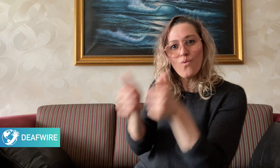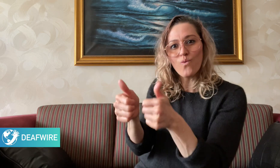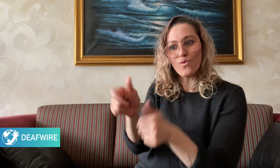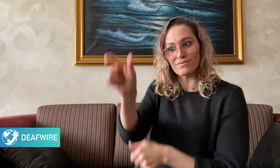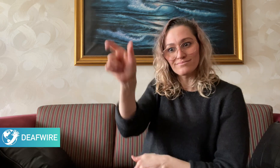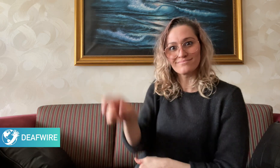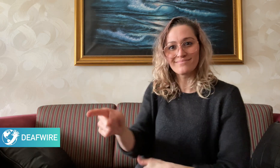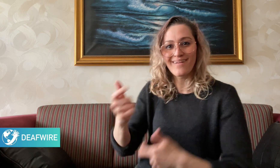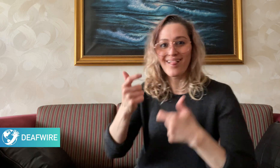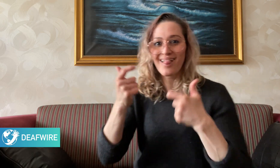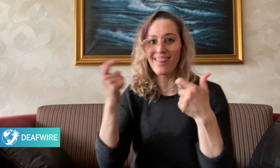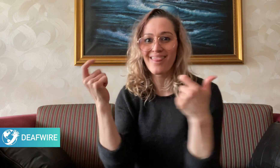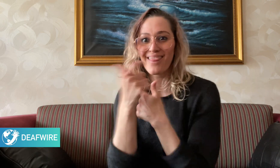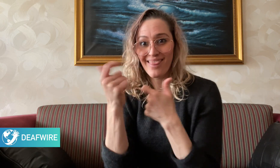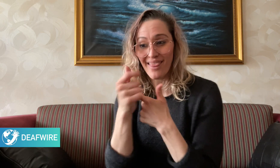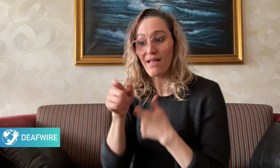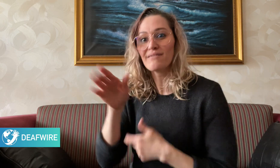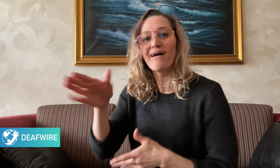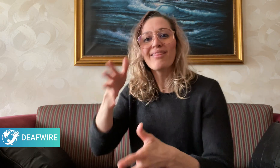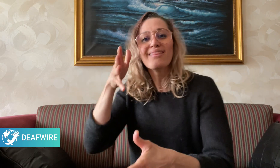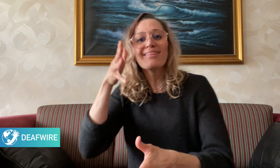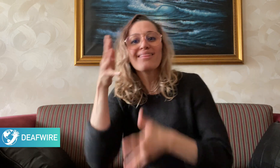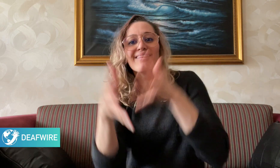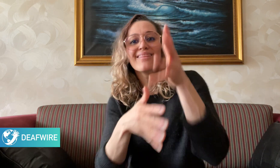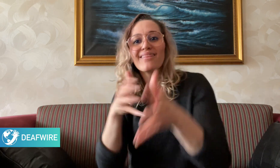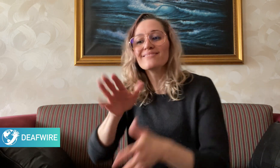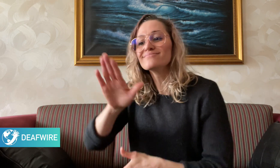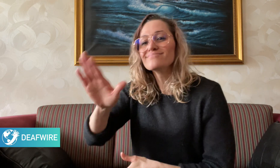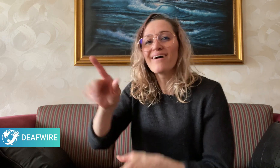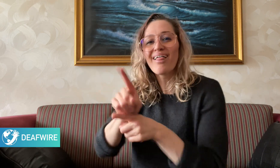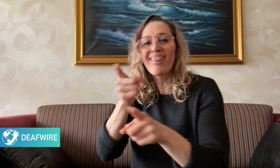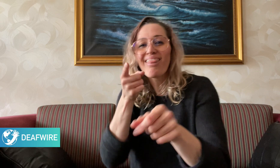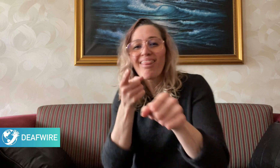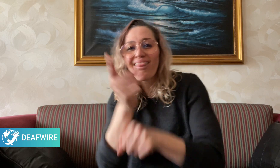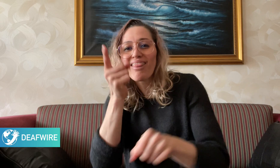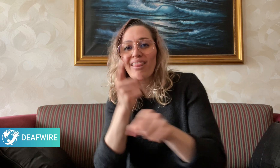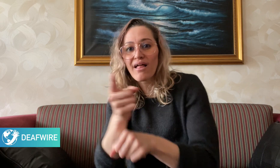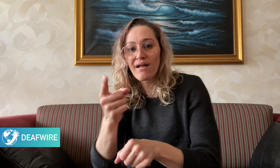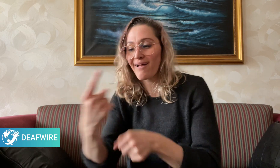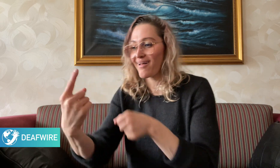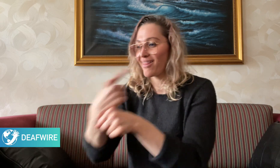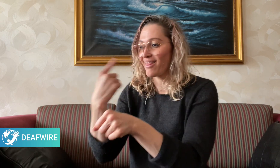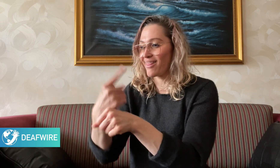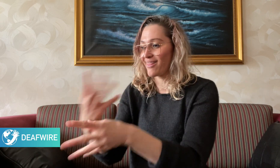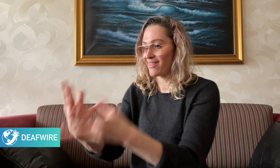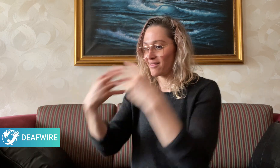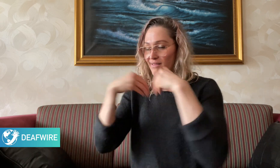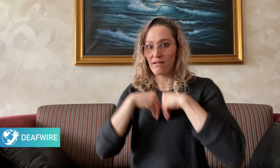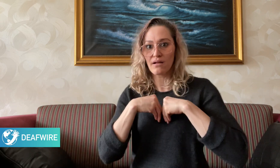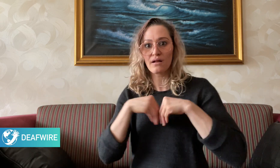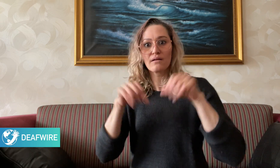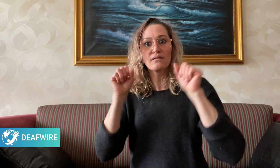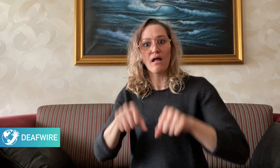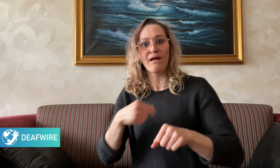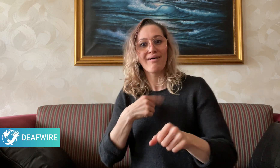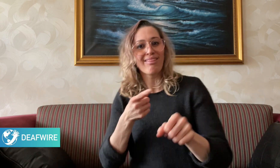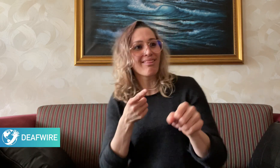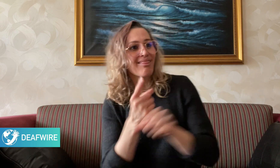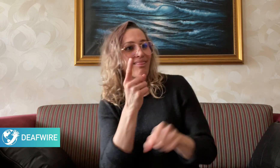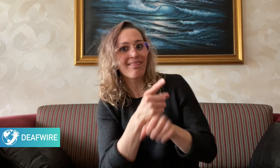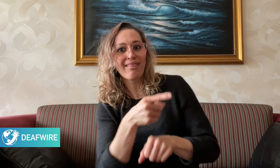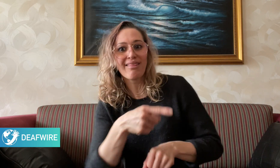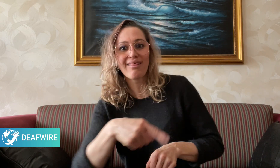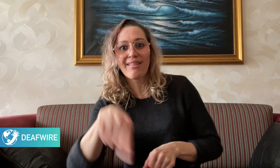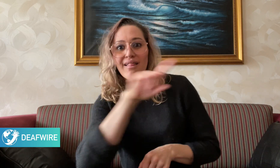repeat the joke to others or become more attracted